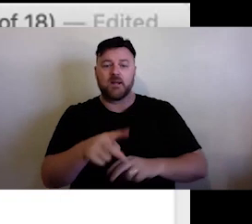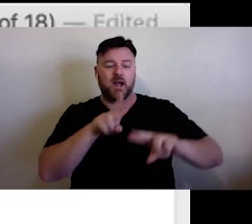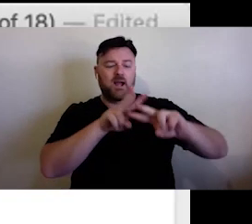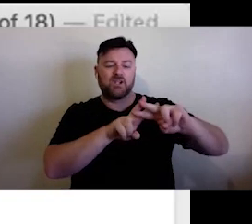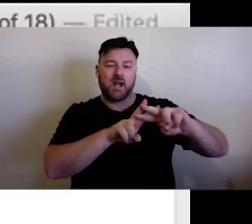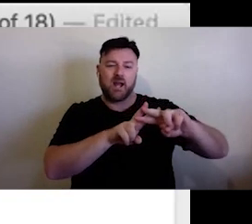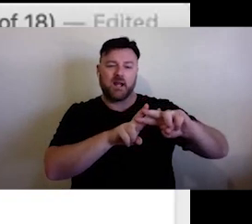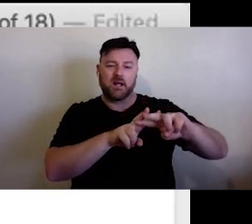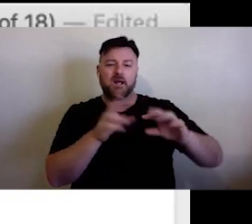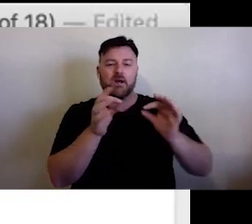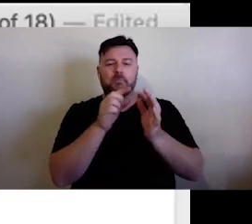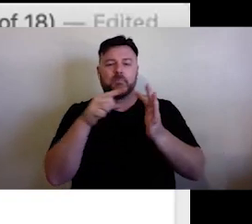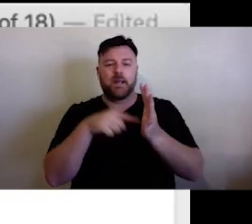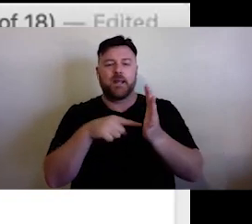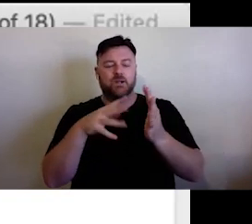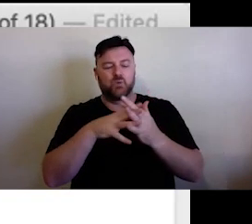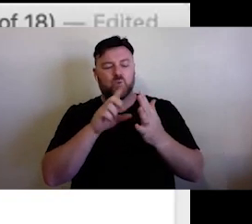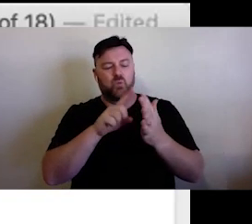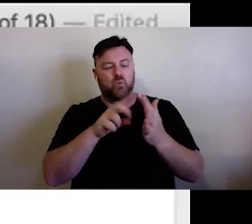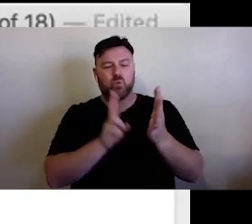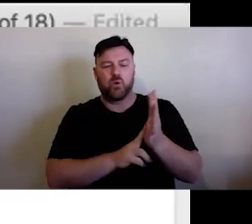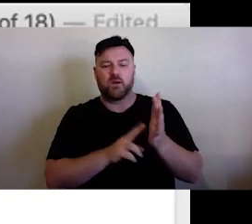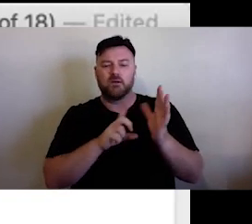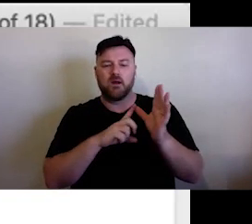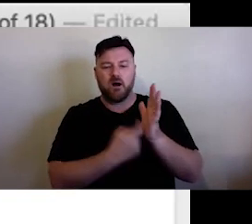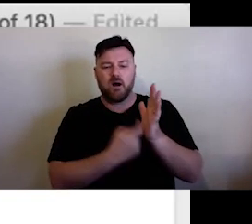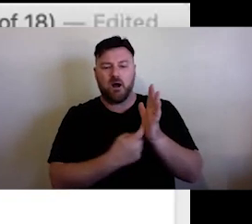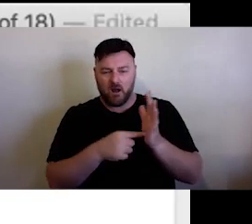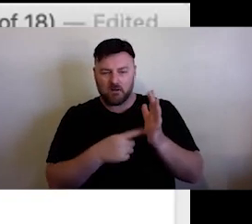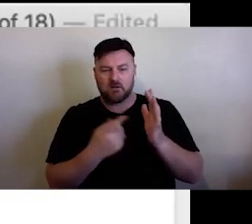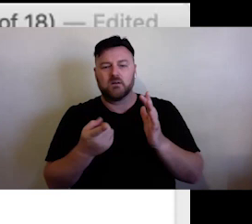betweenartandquarantine hashtag. That's where people have been